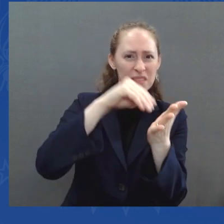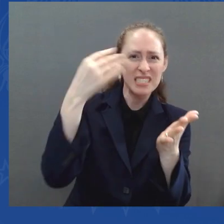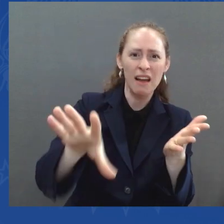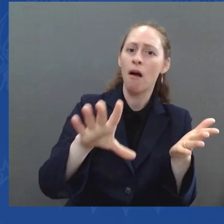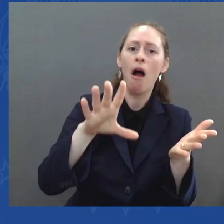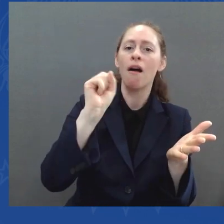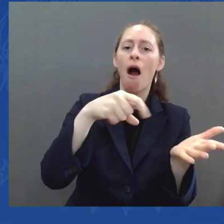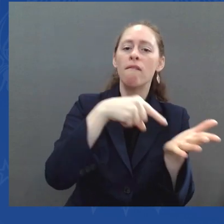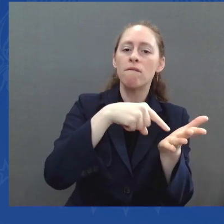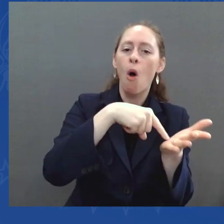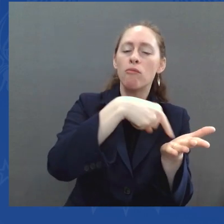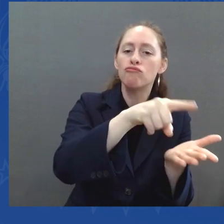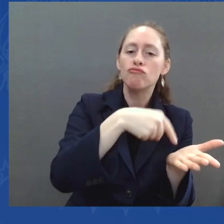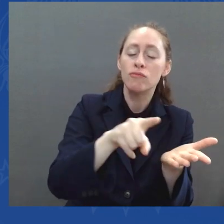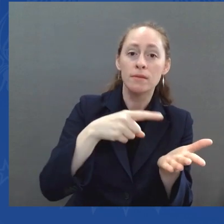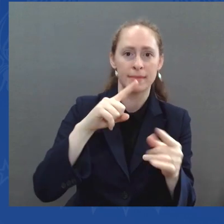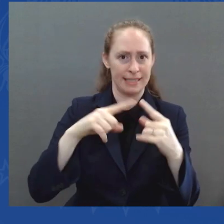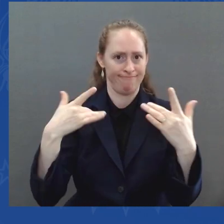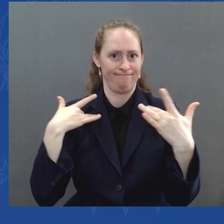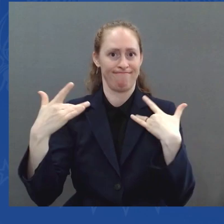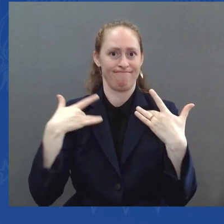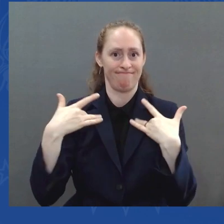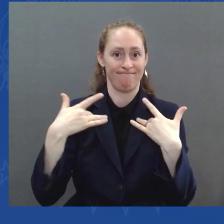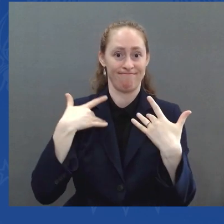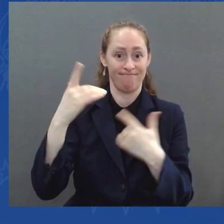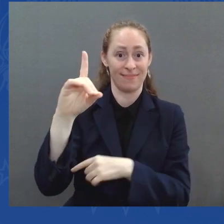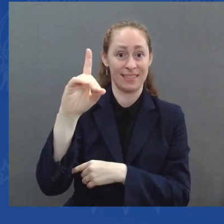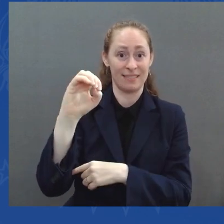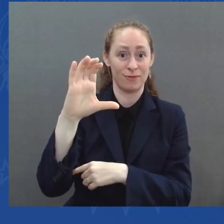Currently, there are 12 states in our nation